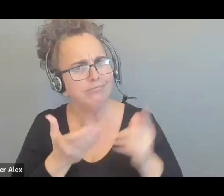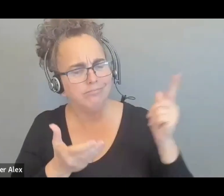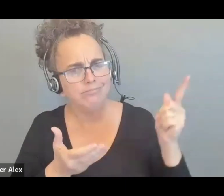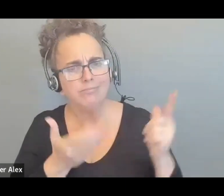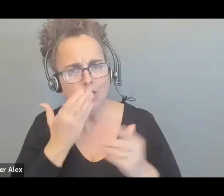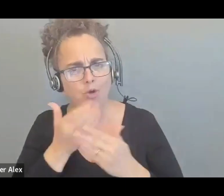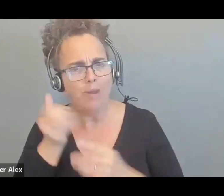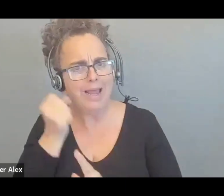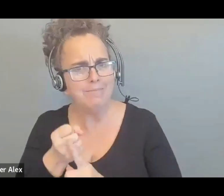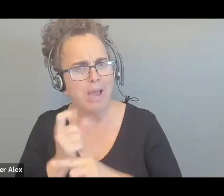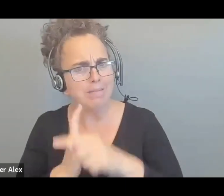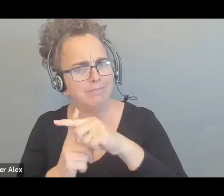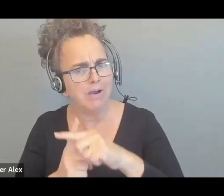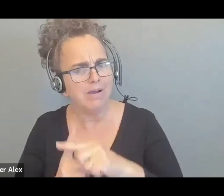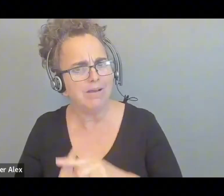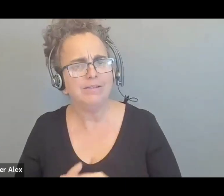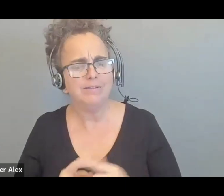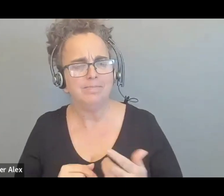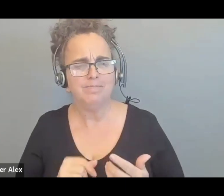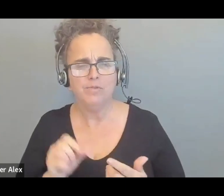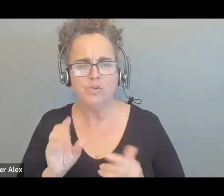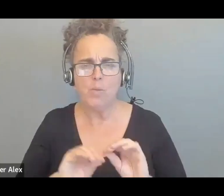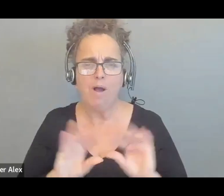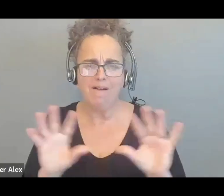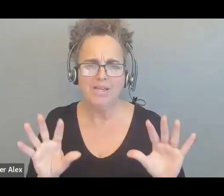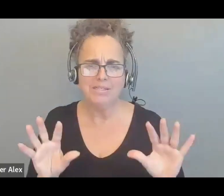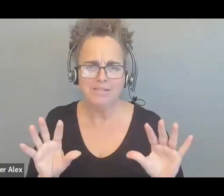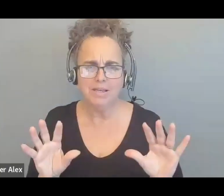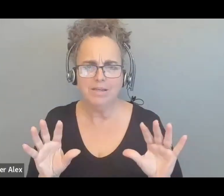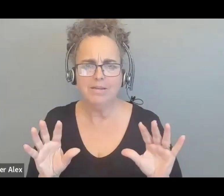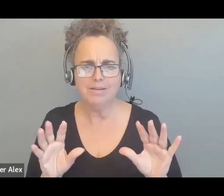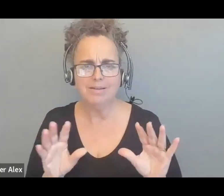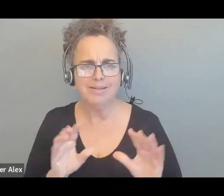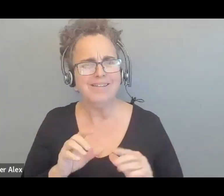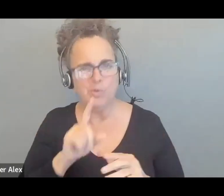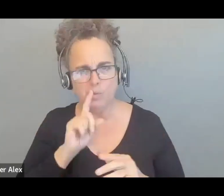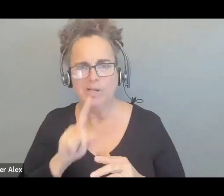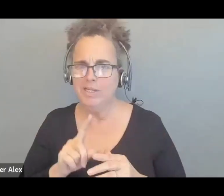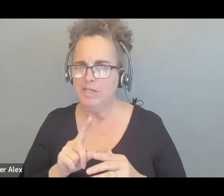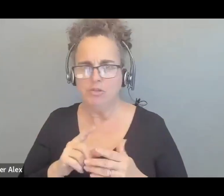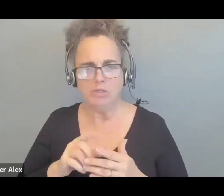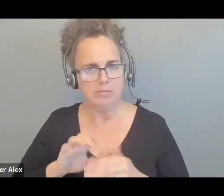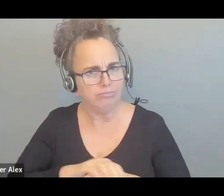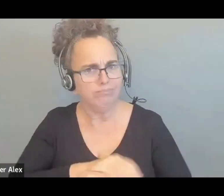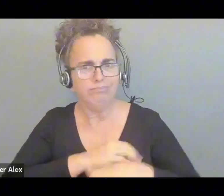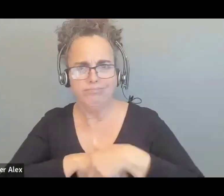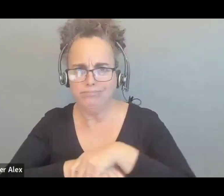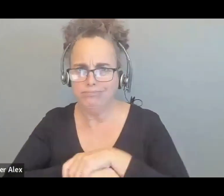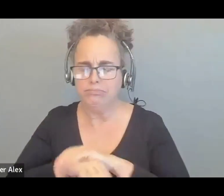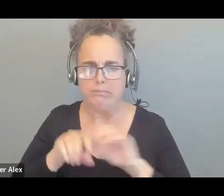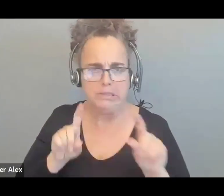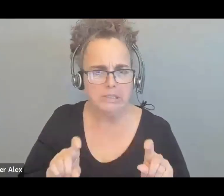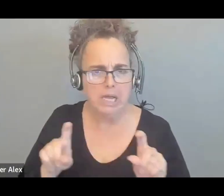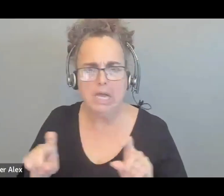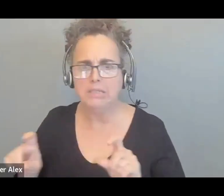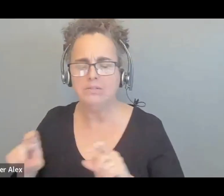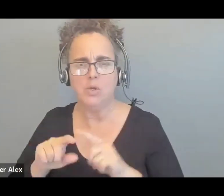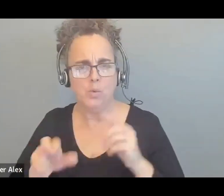So it's a lot of, obviously like in the weeds work, getting like doing tests and doing reviews and supporting employees